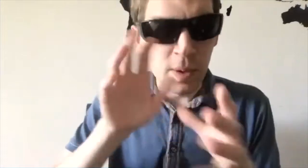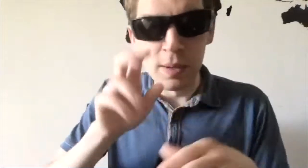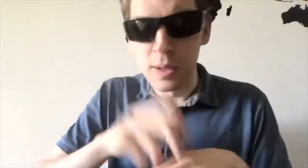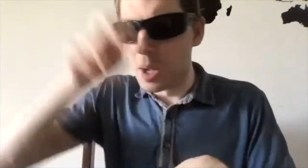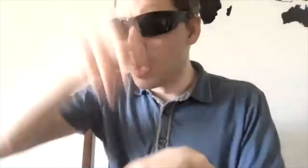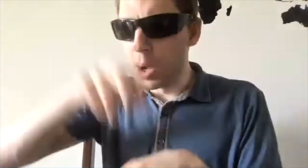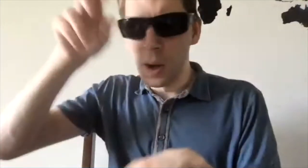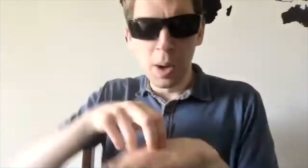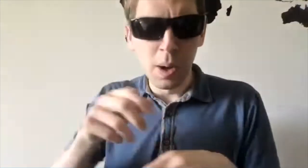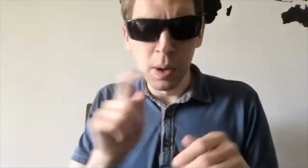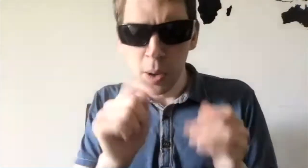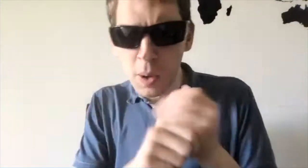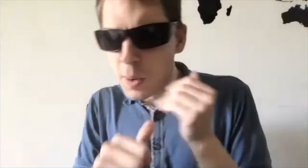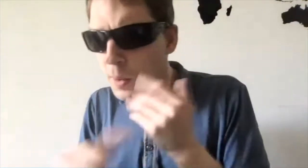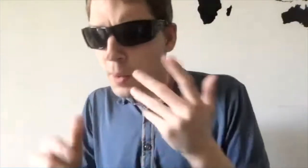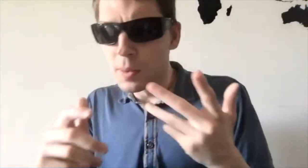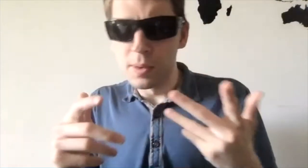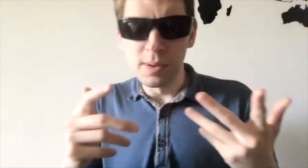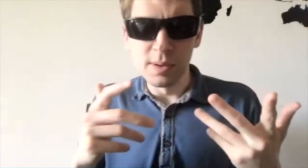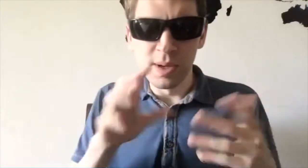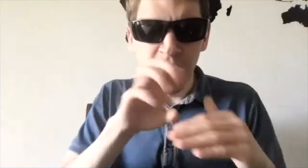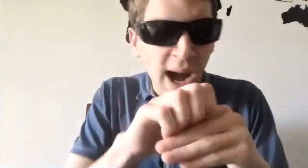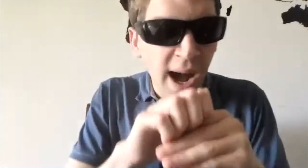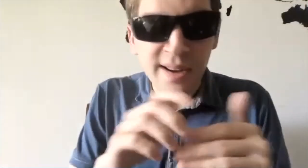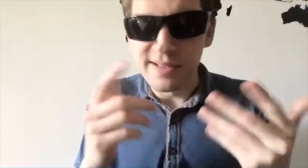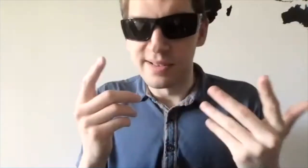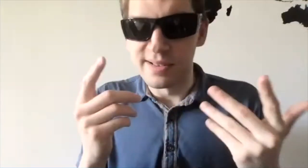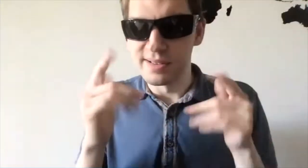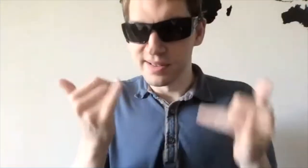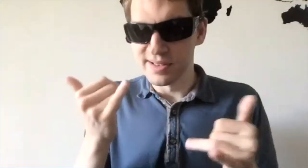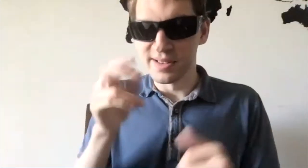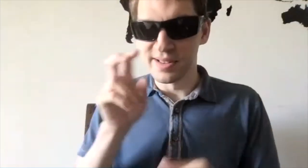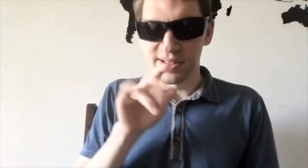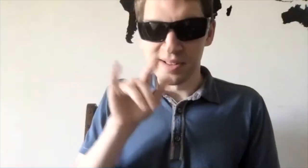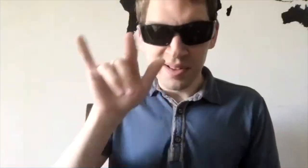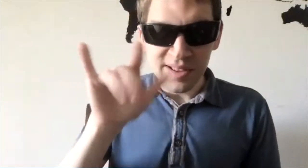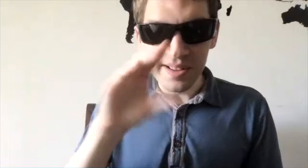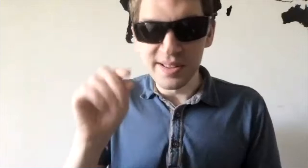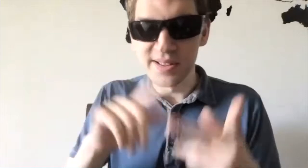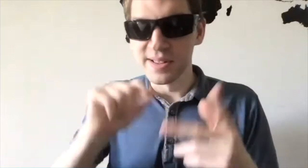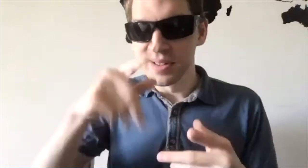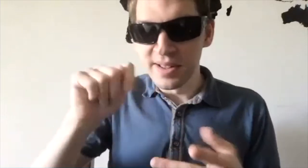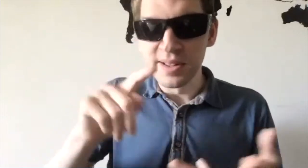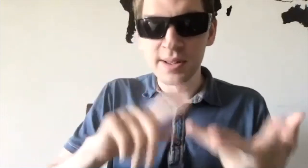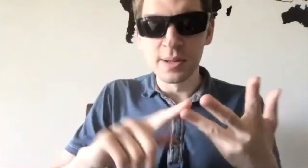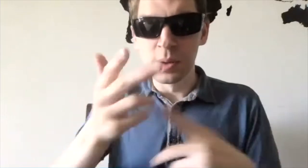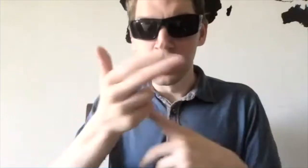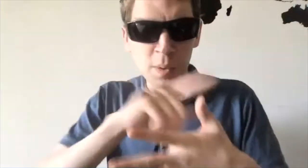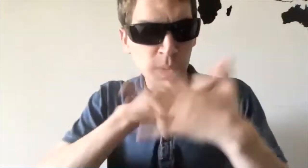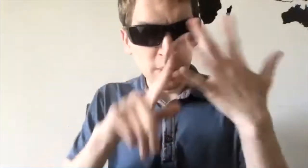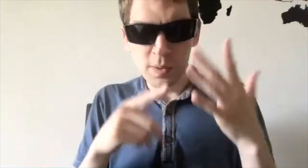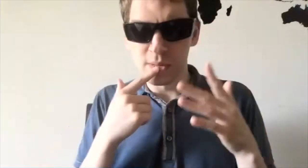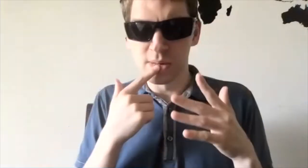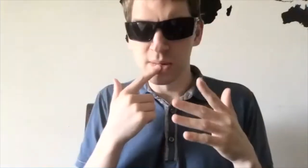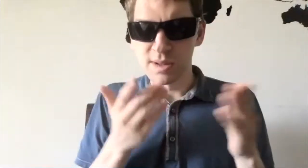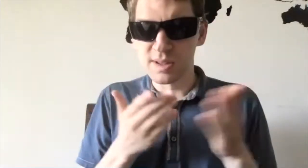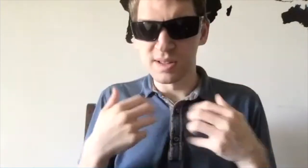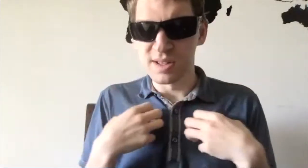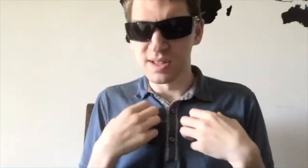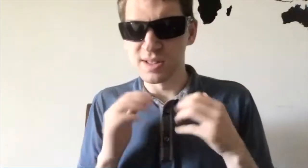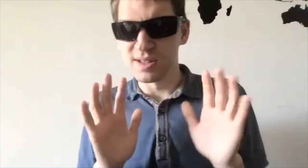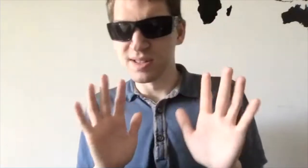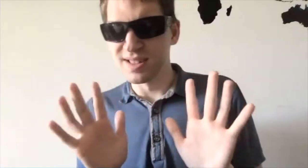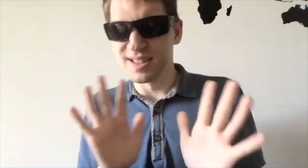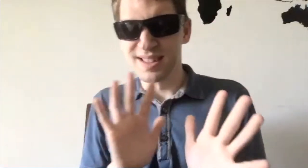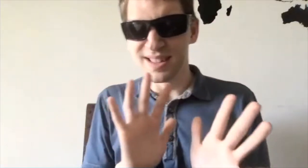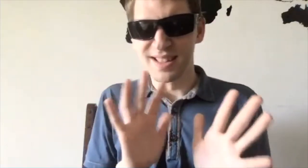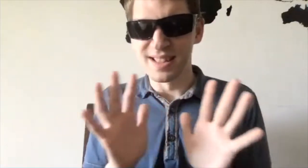They bark, they jump, they poop on the floor, they bite. And flights, hotels, apartments, they're